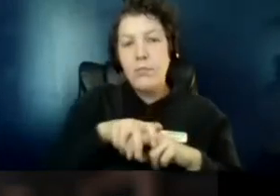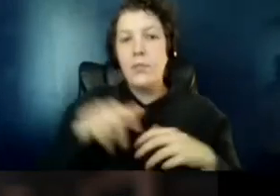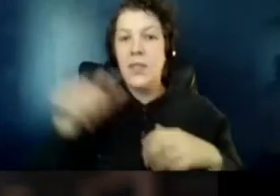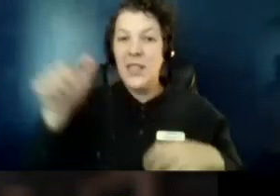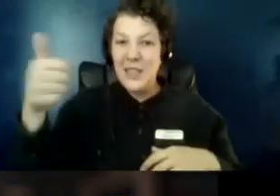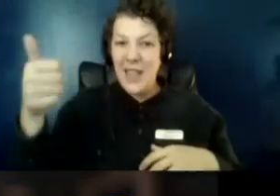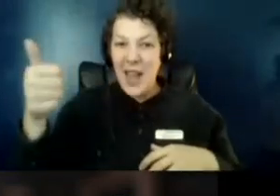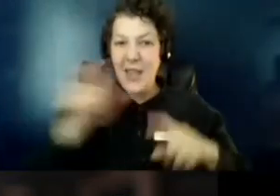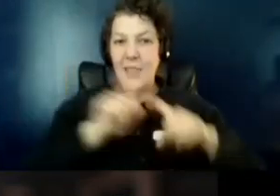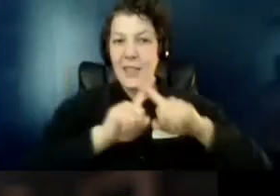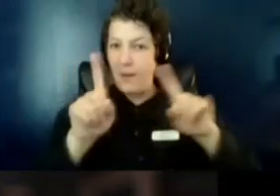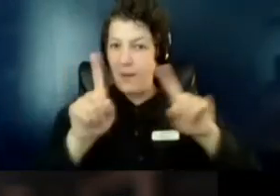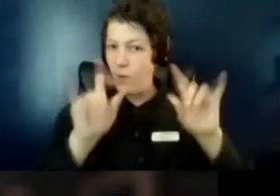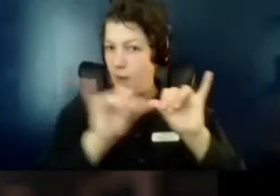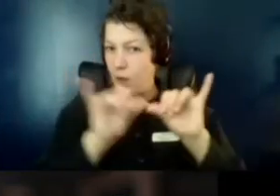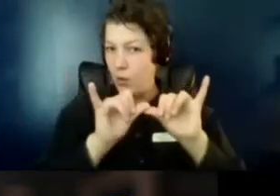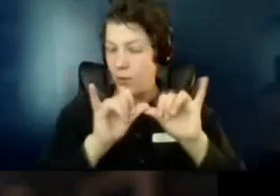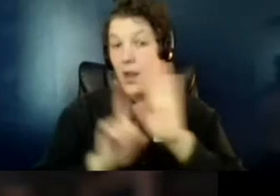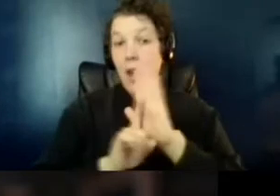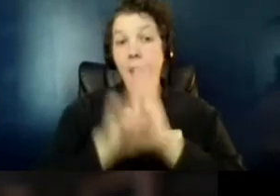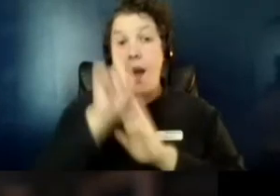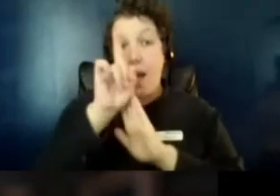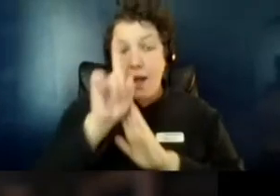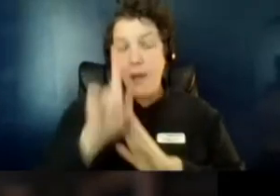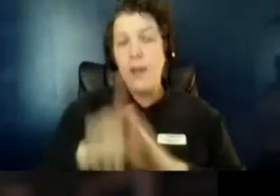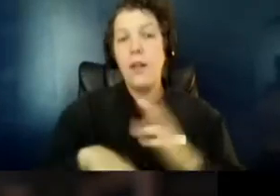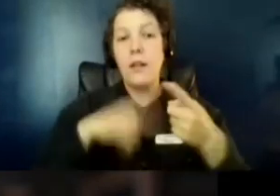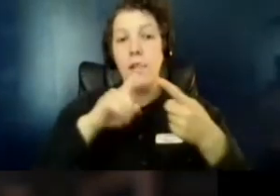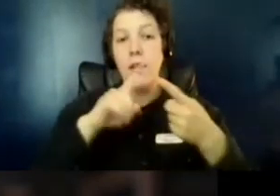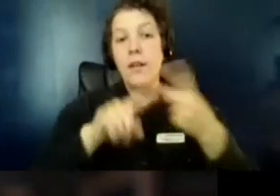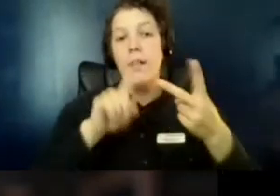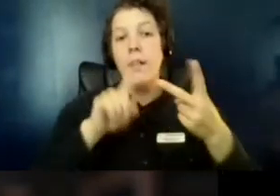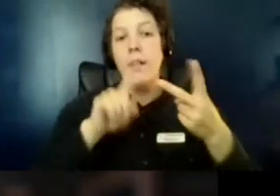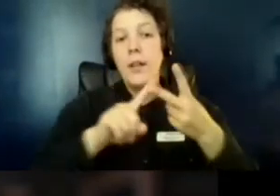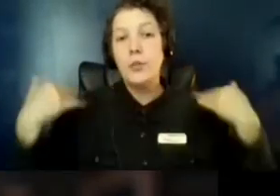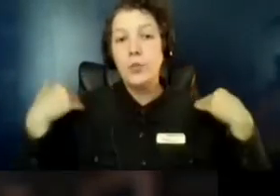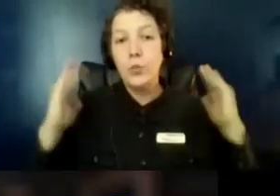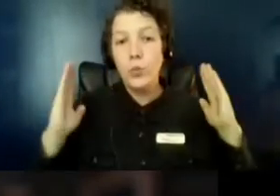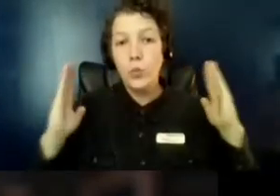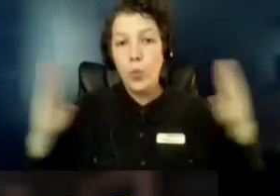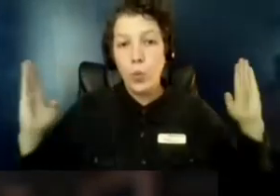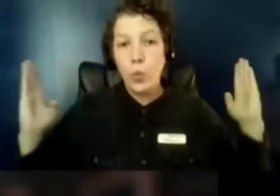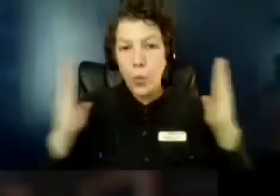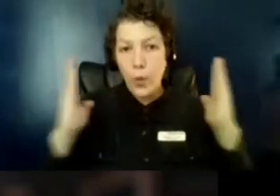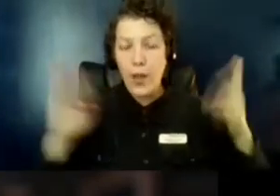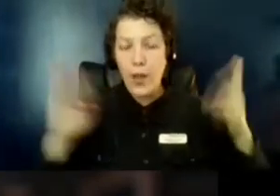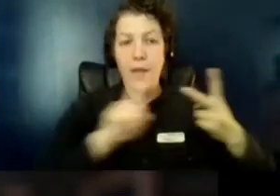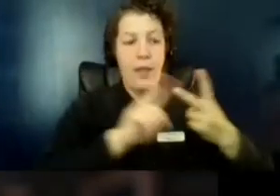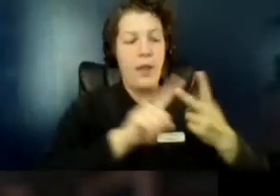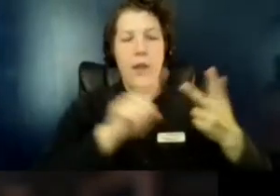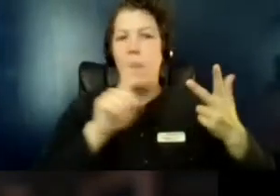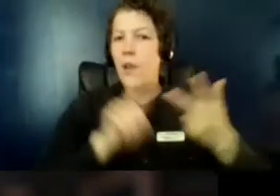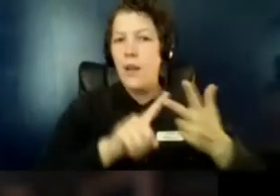width and arm length and a variety of other things. And the army sent him off to figure